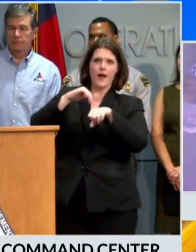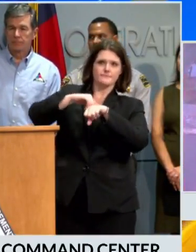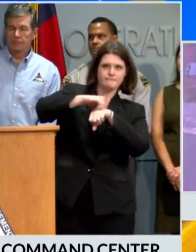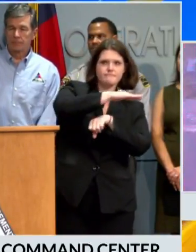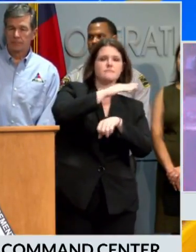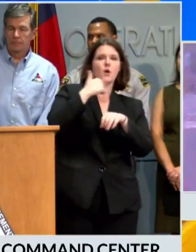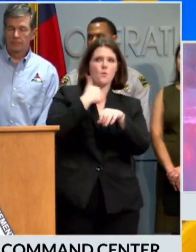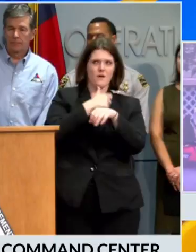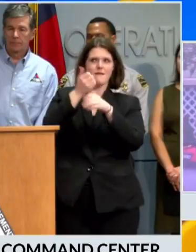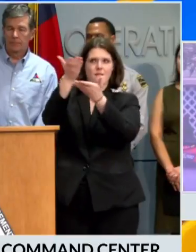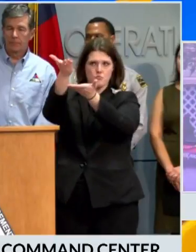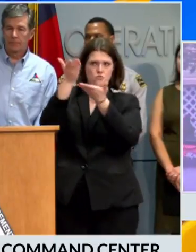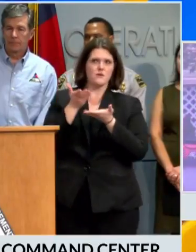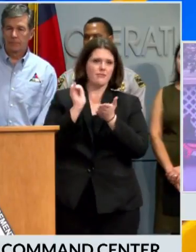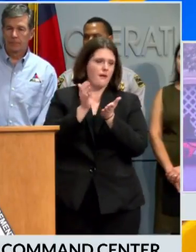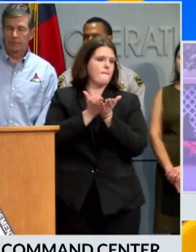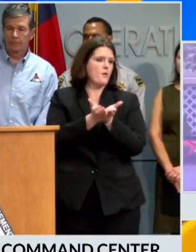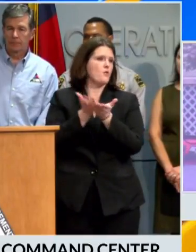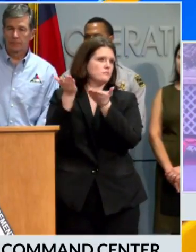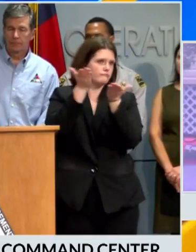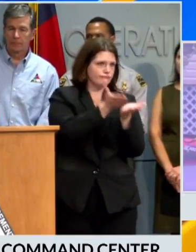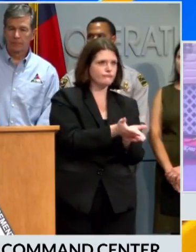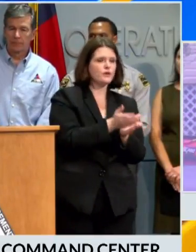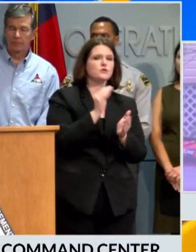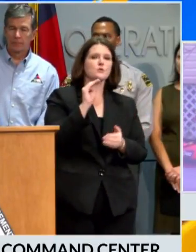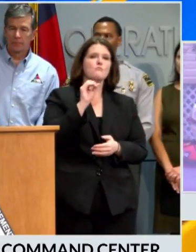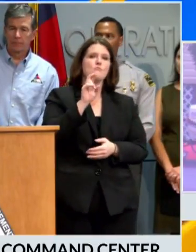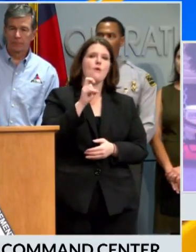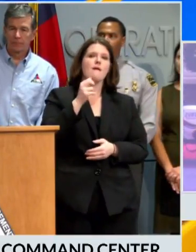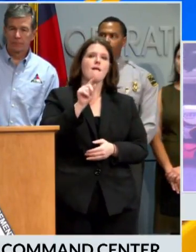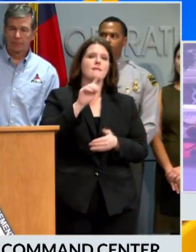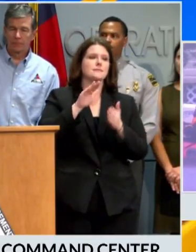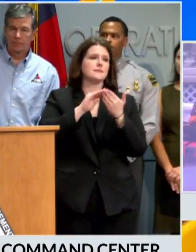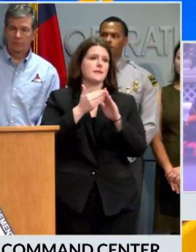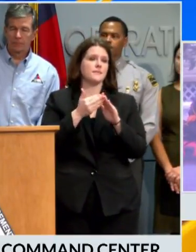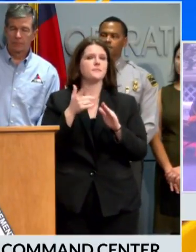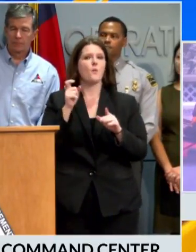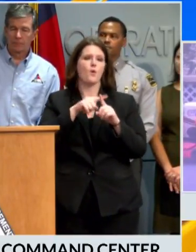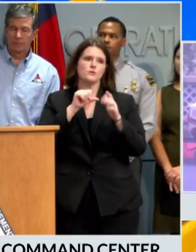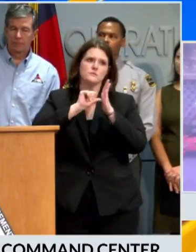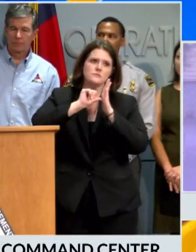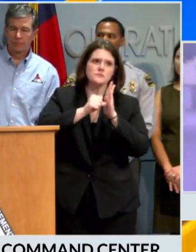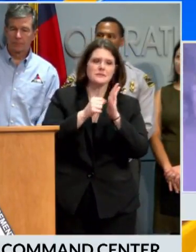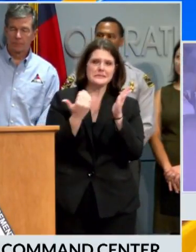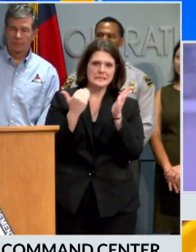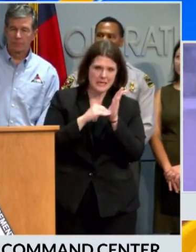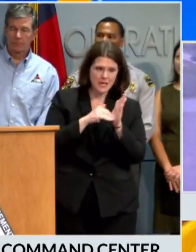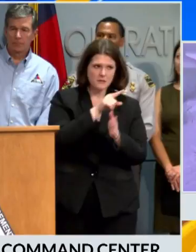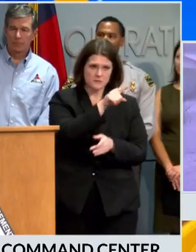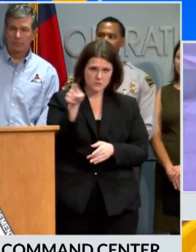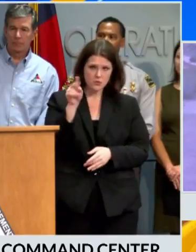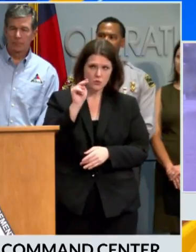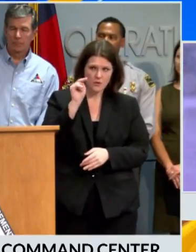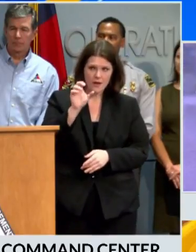ALLOWING US TO CONSIDER THIS. WE ARE IN THE FINAL STEPS OF PLANNING FOR THIS VESSEL AND AS SOON AS WE GET DEPARTMENT OF DEFENSE TO RELEASE FROM ITS PREVIOUS MISSION WE WILL BE